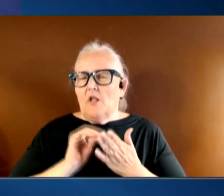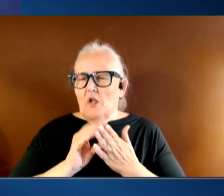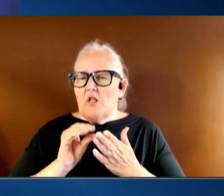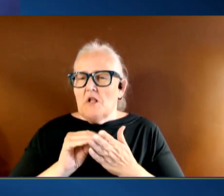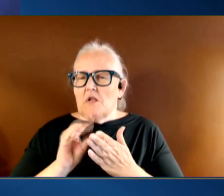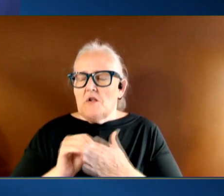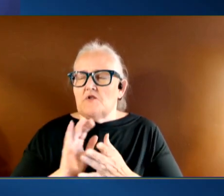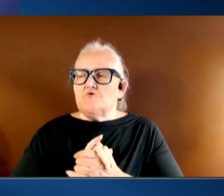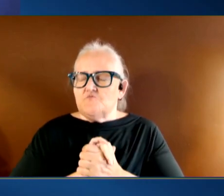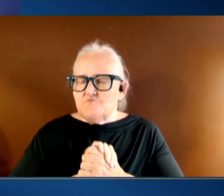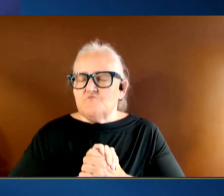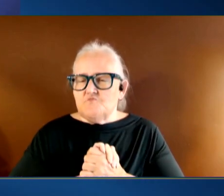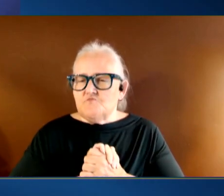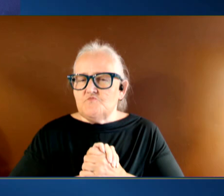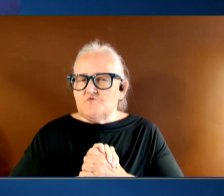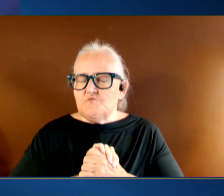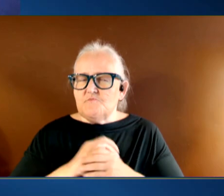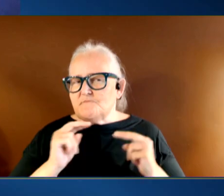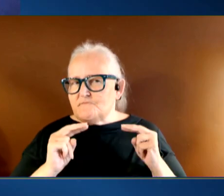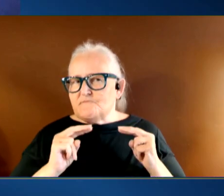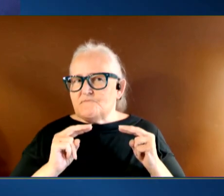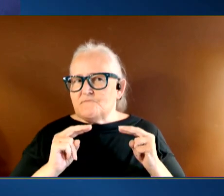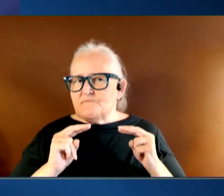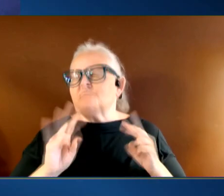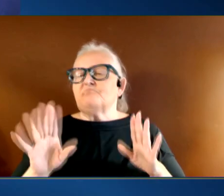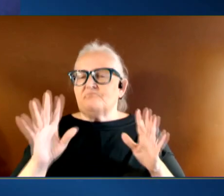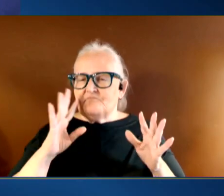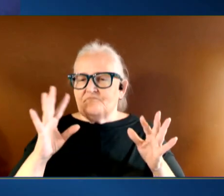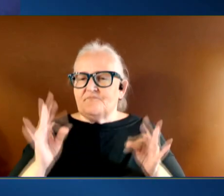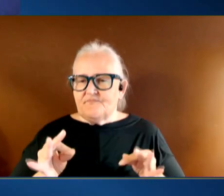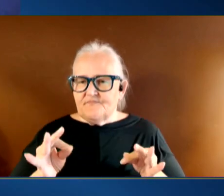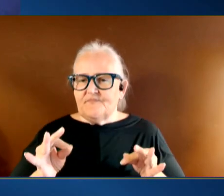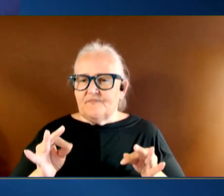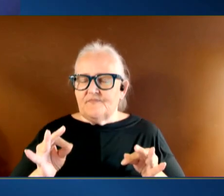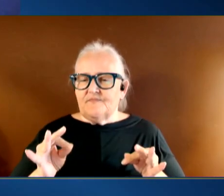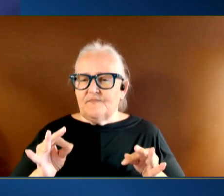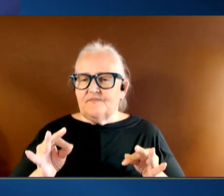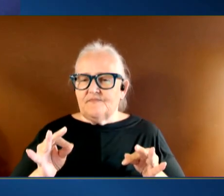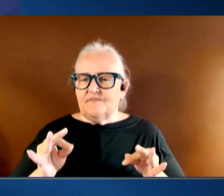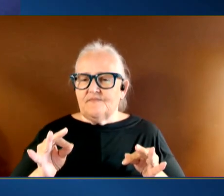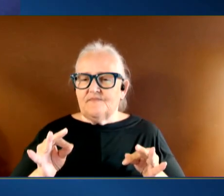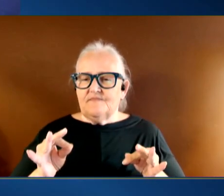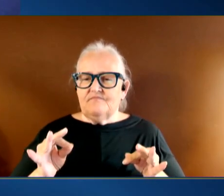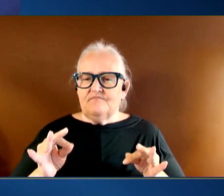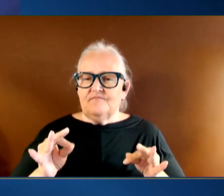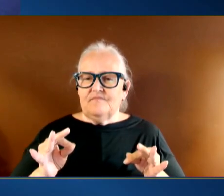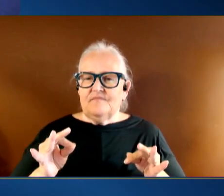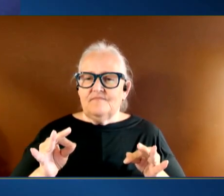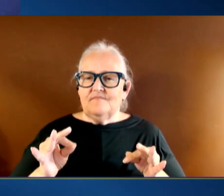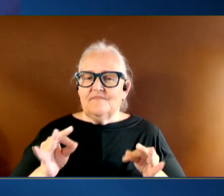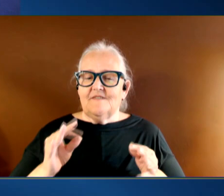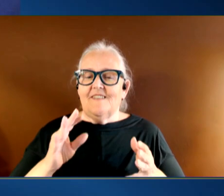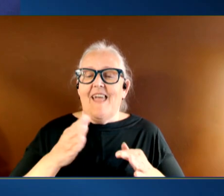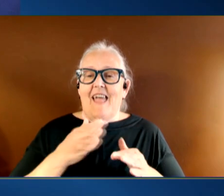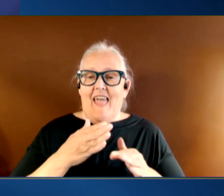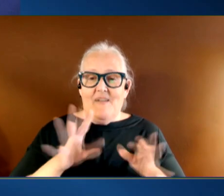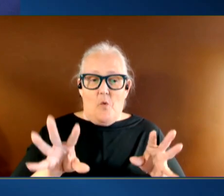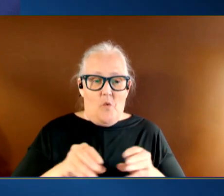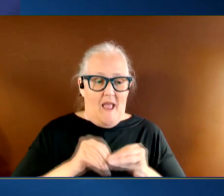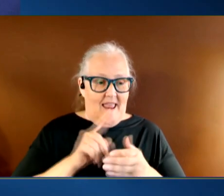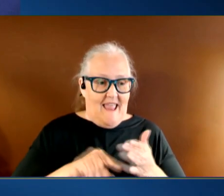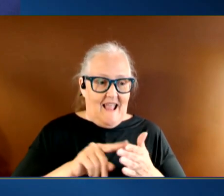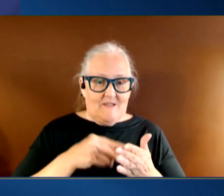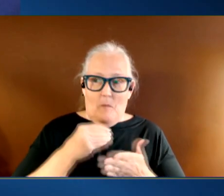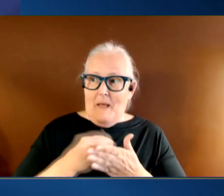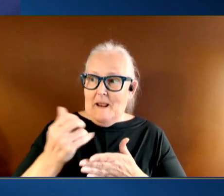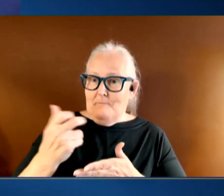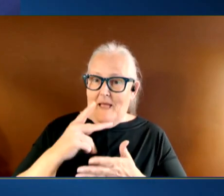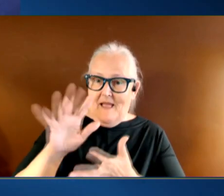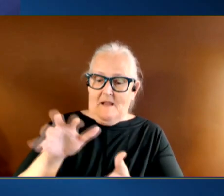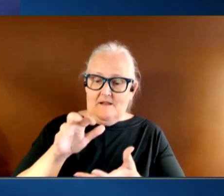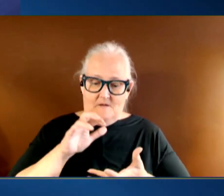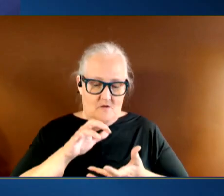we decided once we got that gift of our wedding money back, we were like, "We can do this IVF."